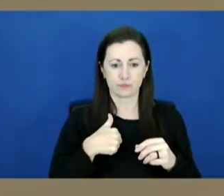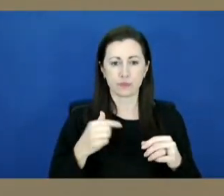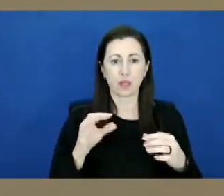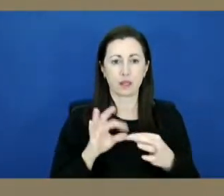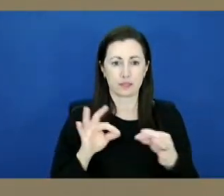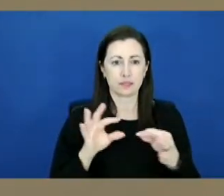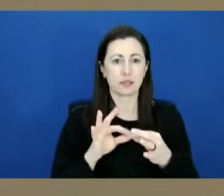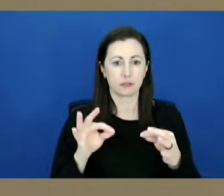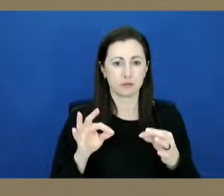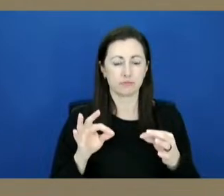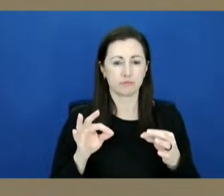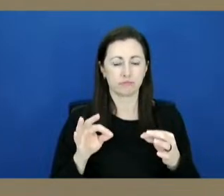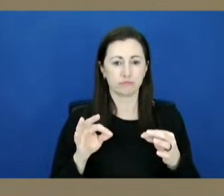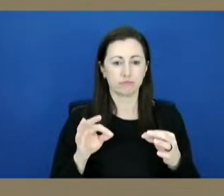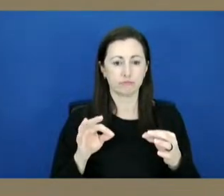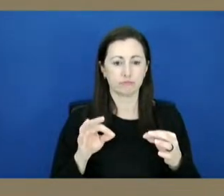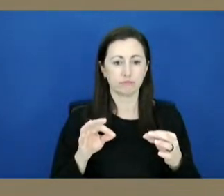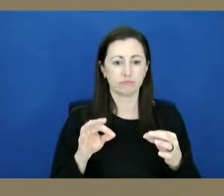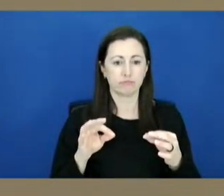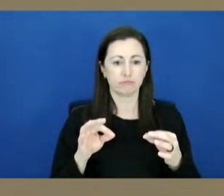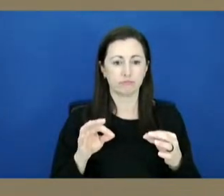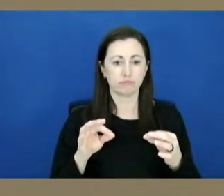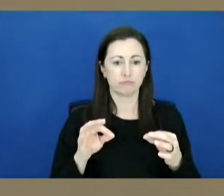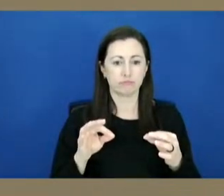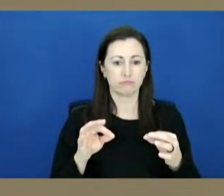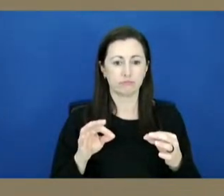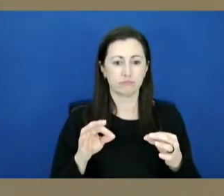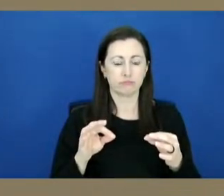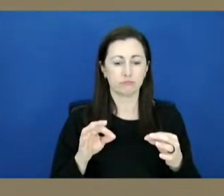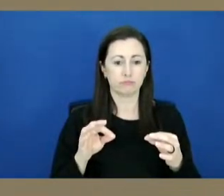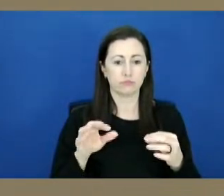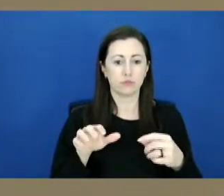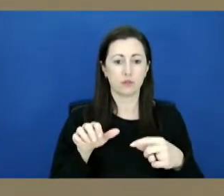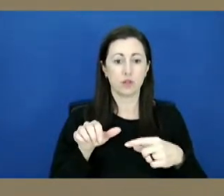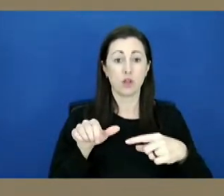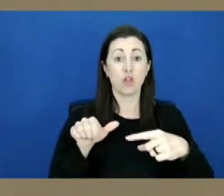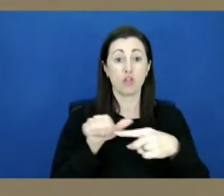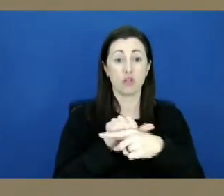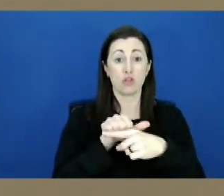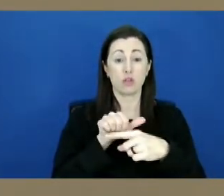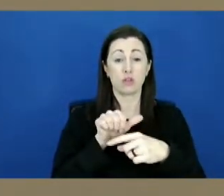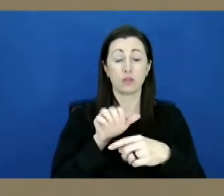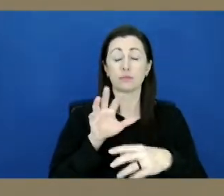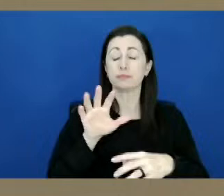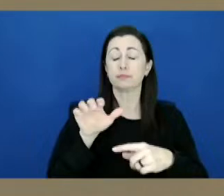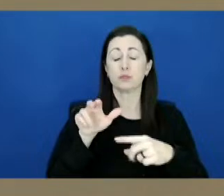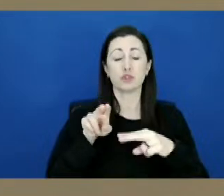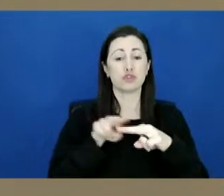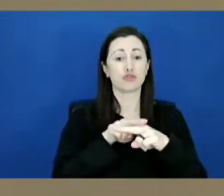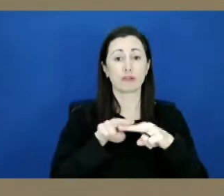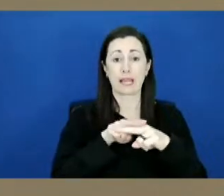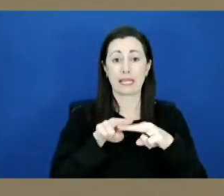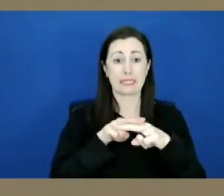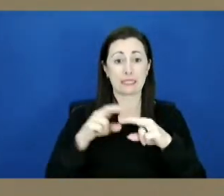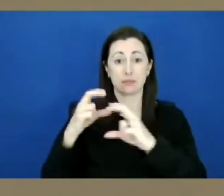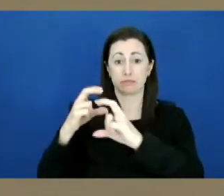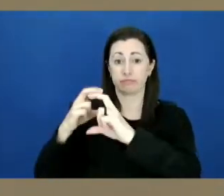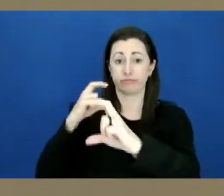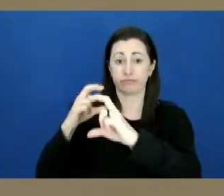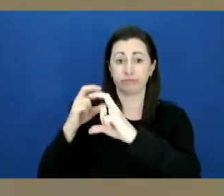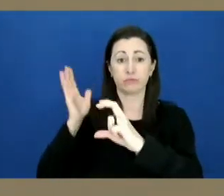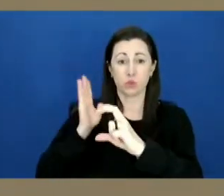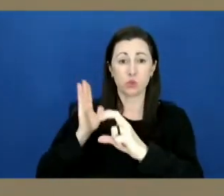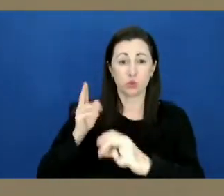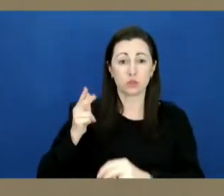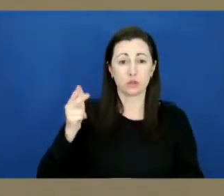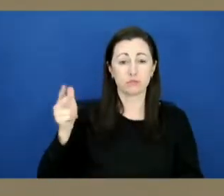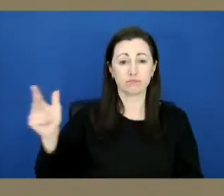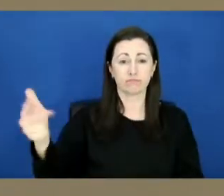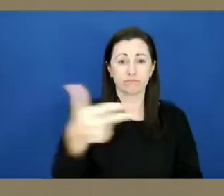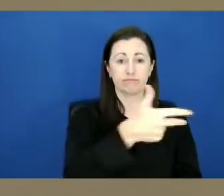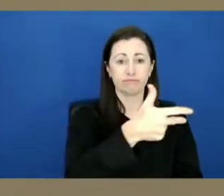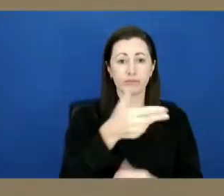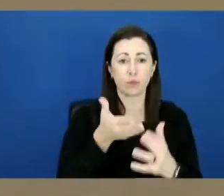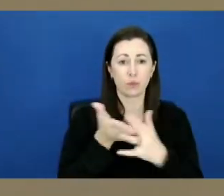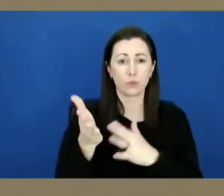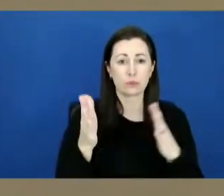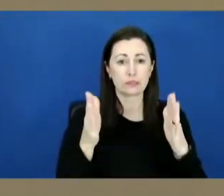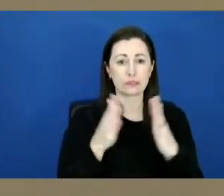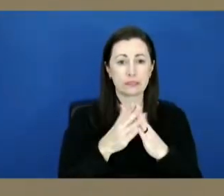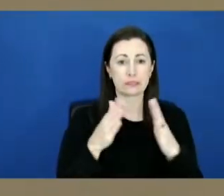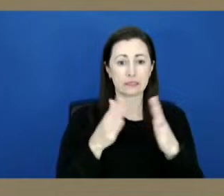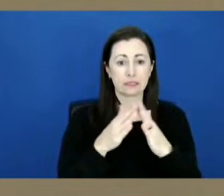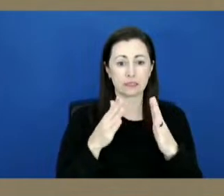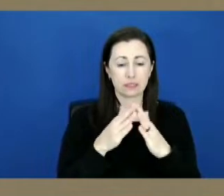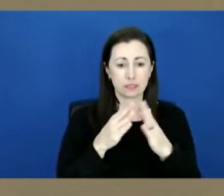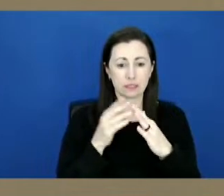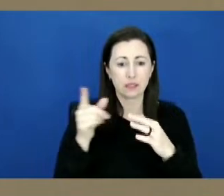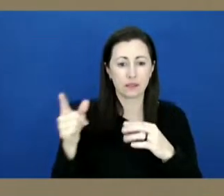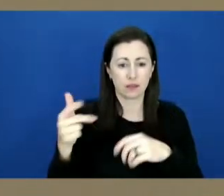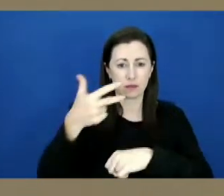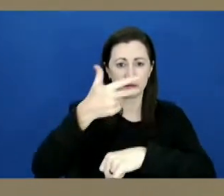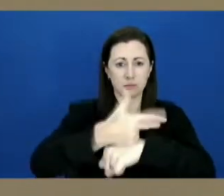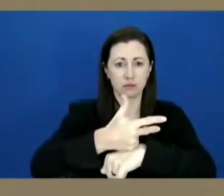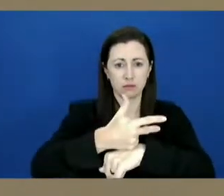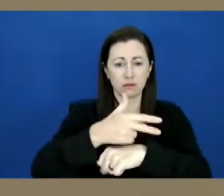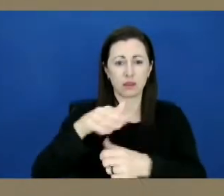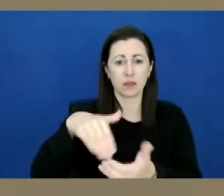AND I SAID TO HIM, THAT THE